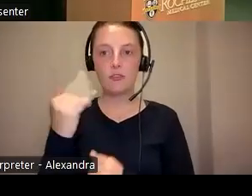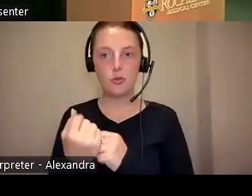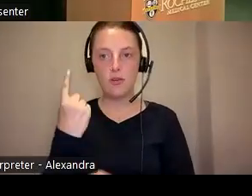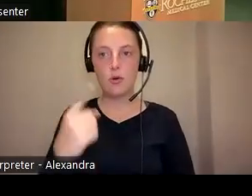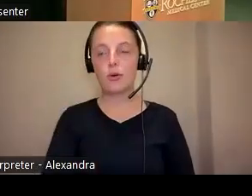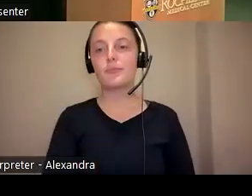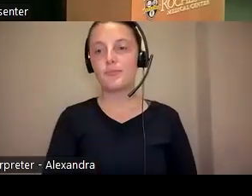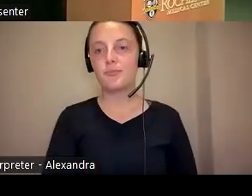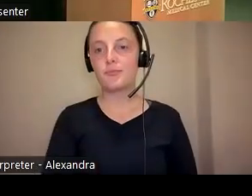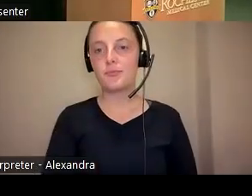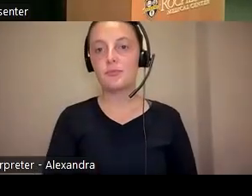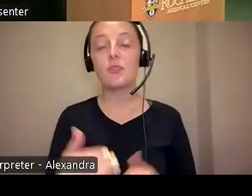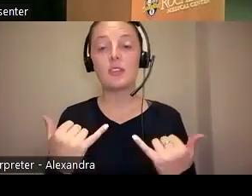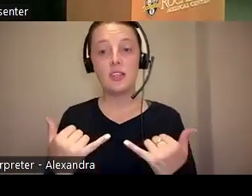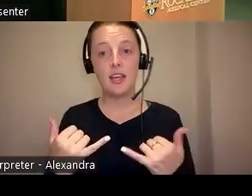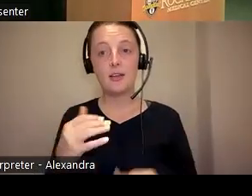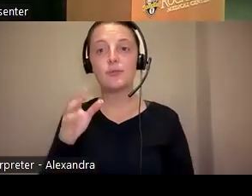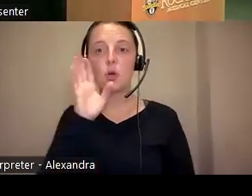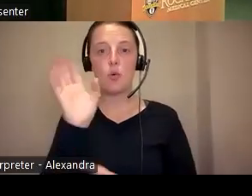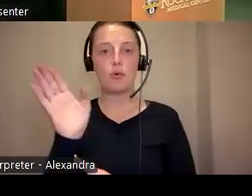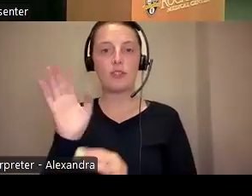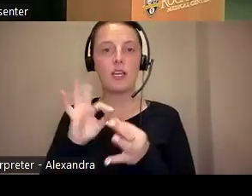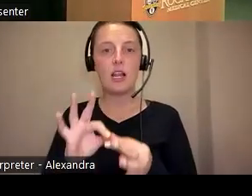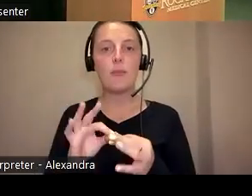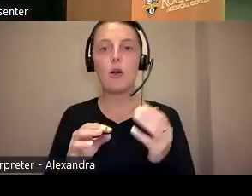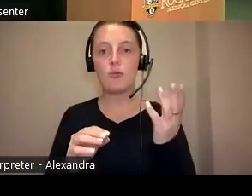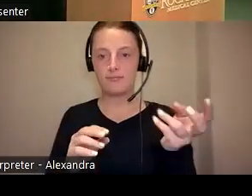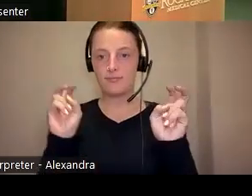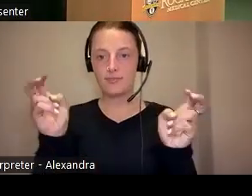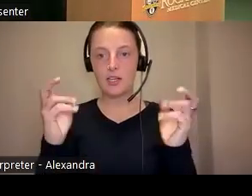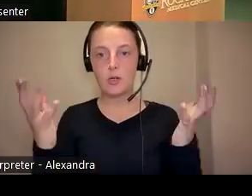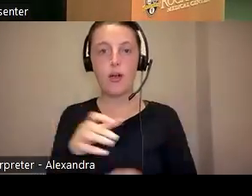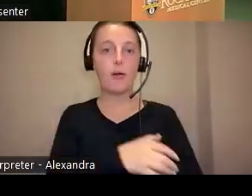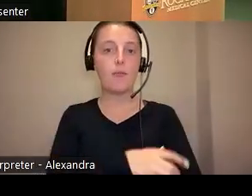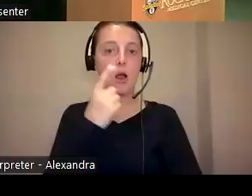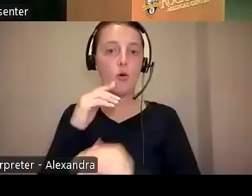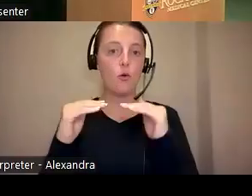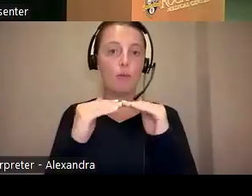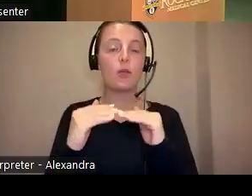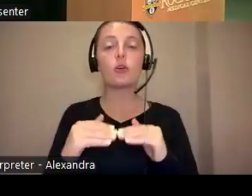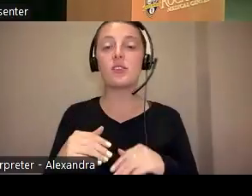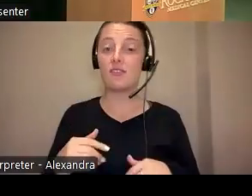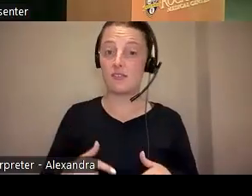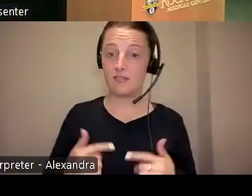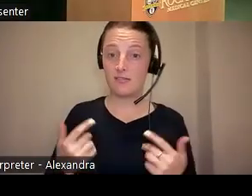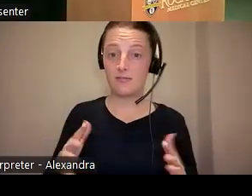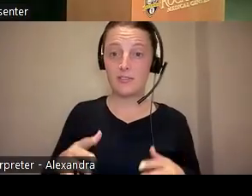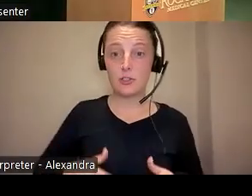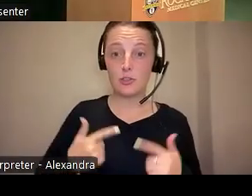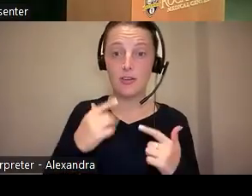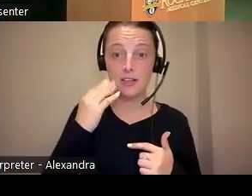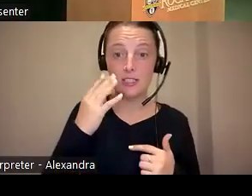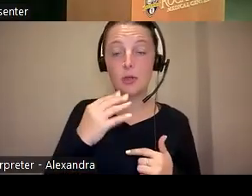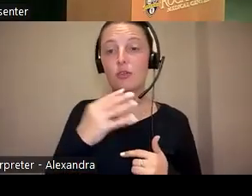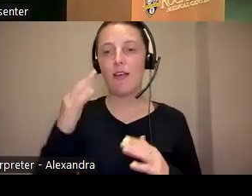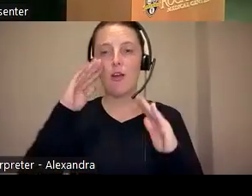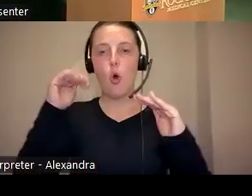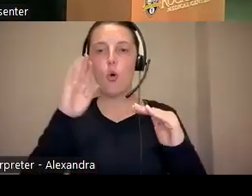entitled peer power of peers lived experience and hope leading the way. So okay it's all working